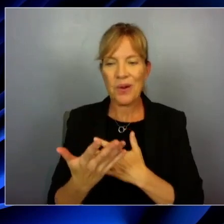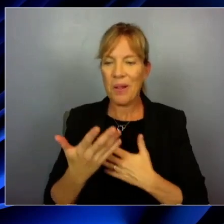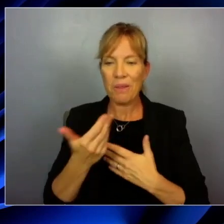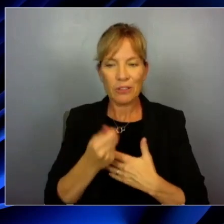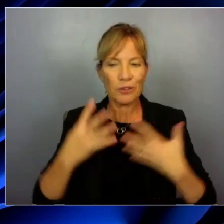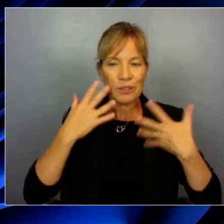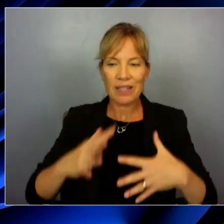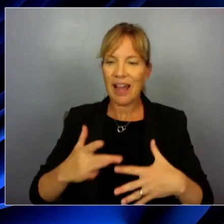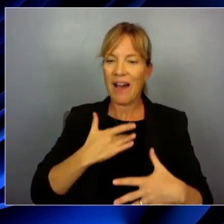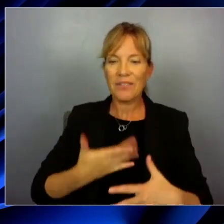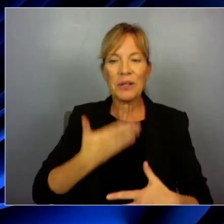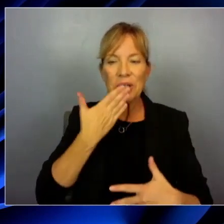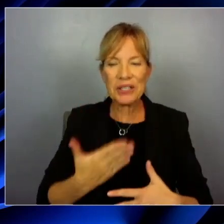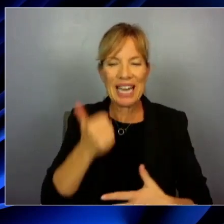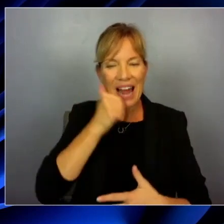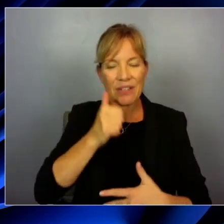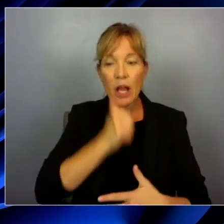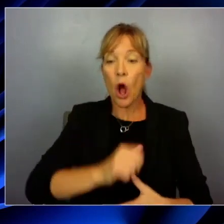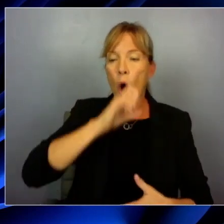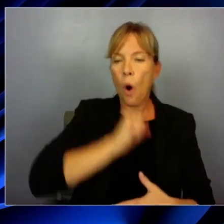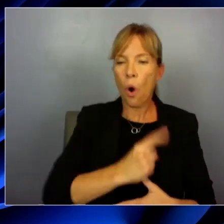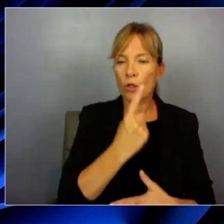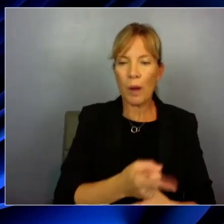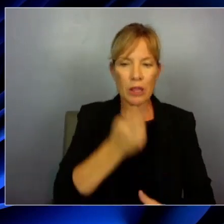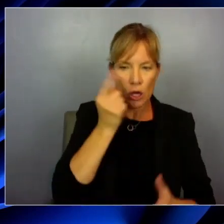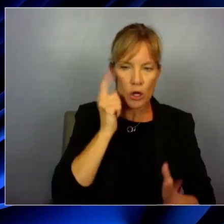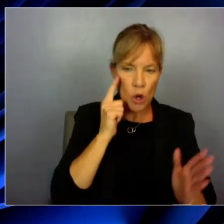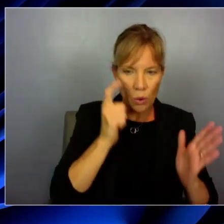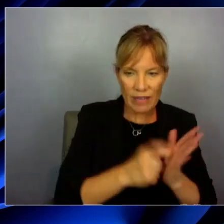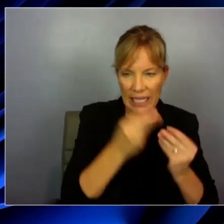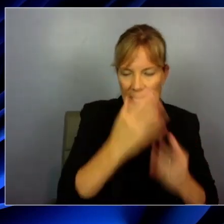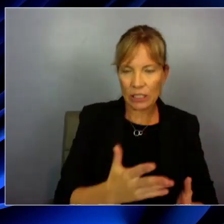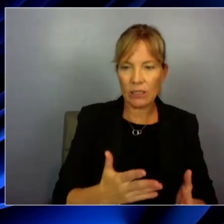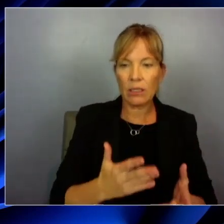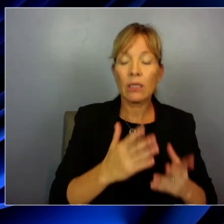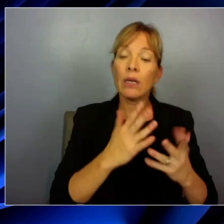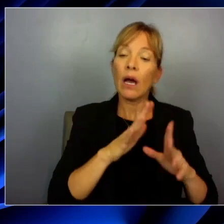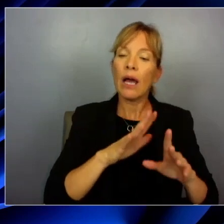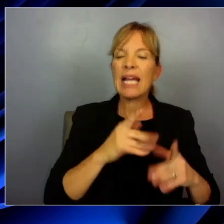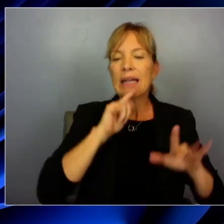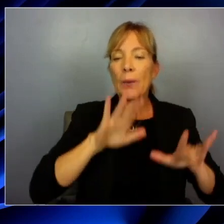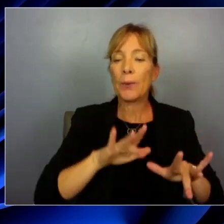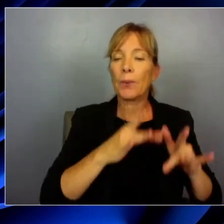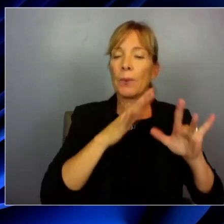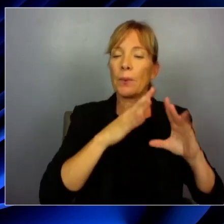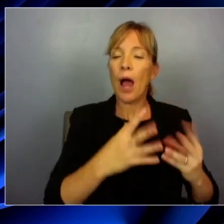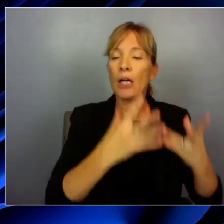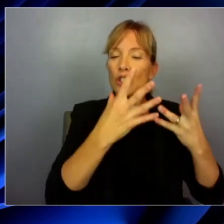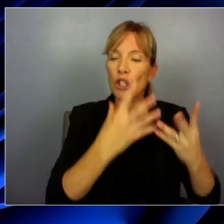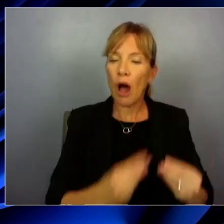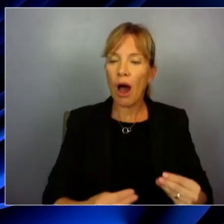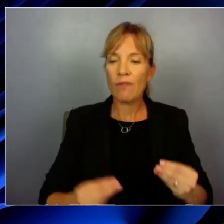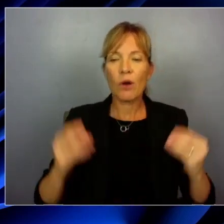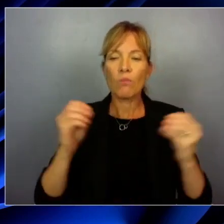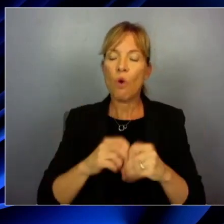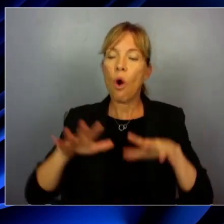Here's the old notification and the new one. Softer, more calming. You know I didn't know.